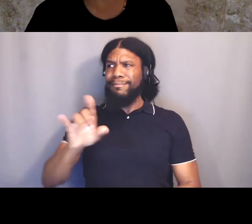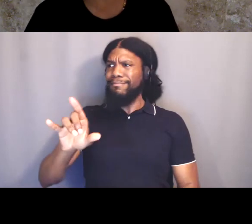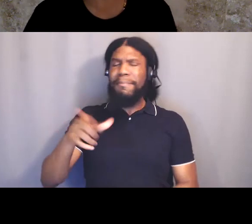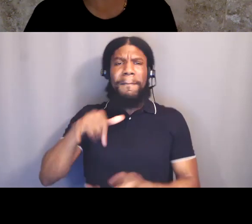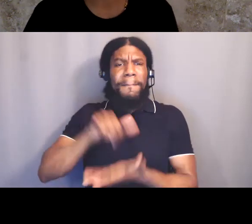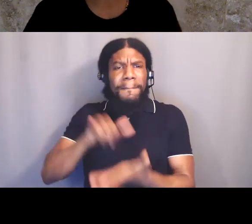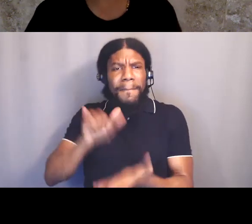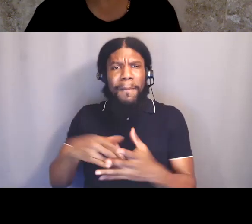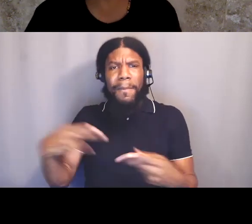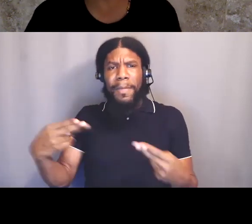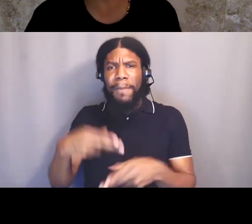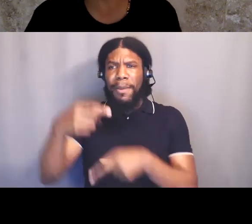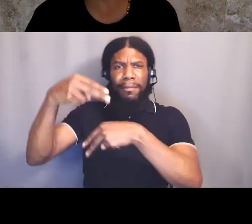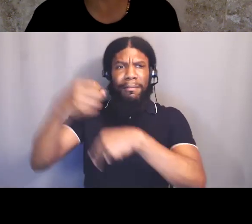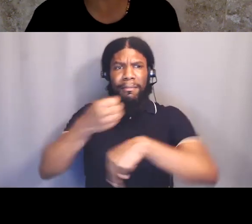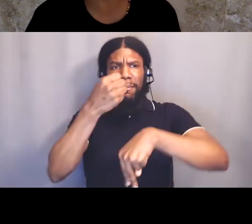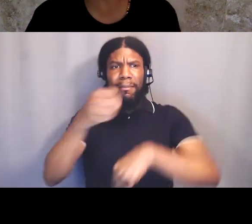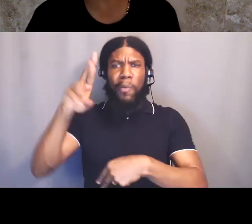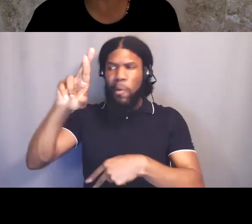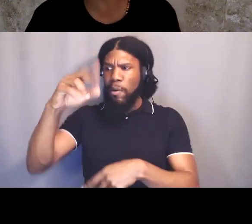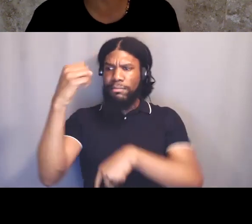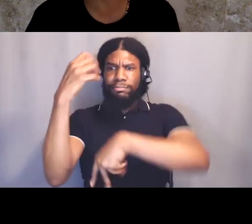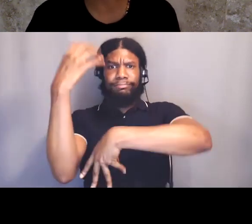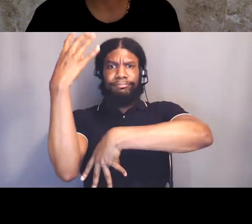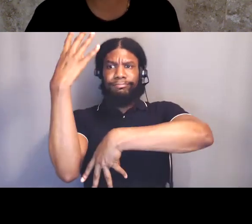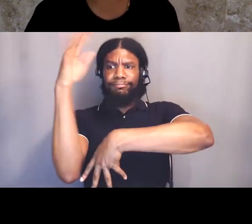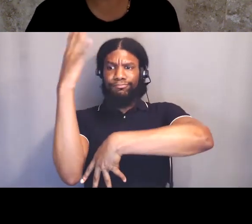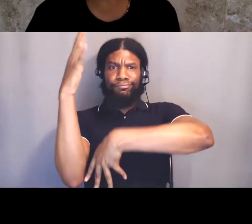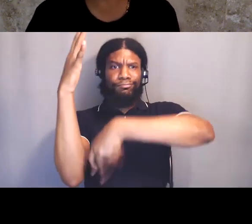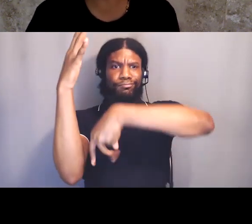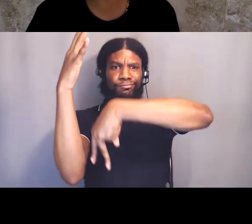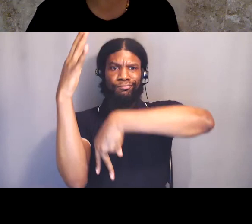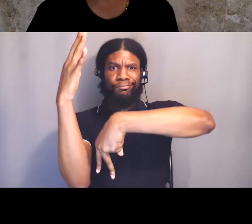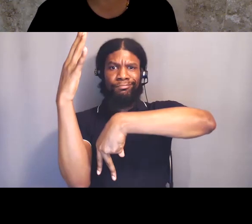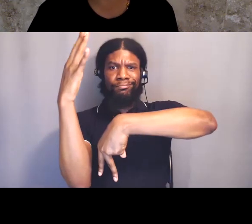She was a 16 year old black ----- girl. And we believe that that's the reason